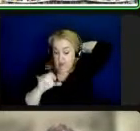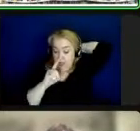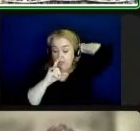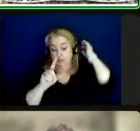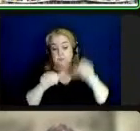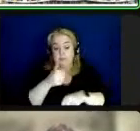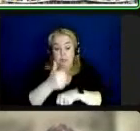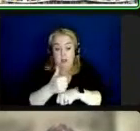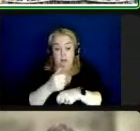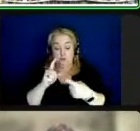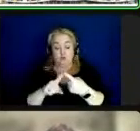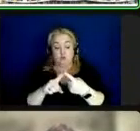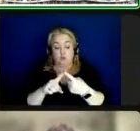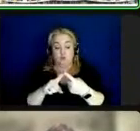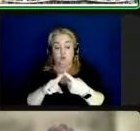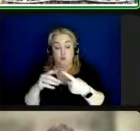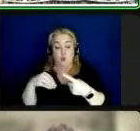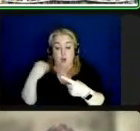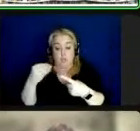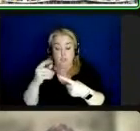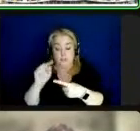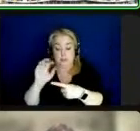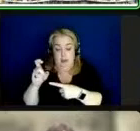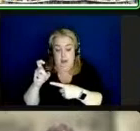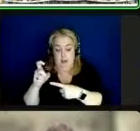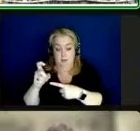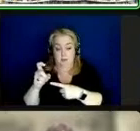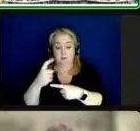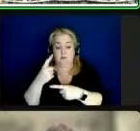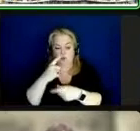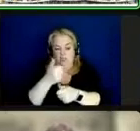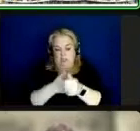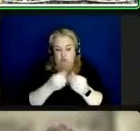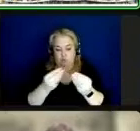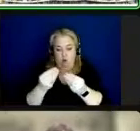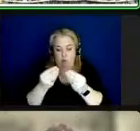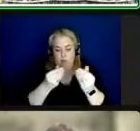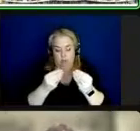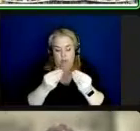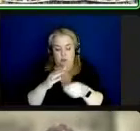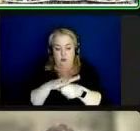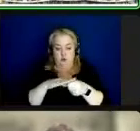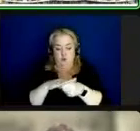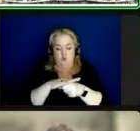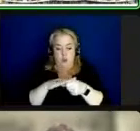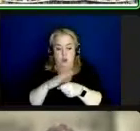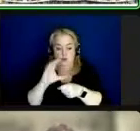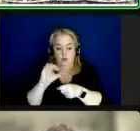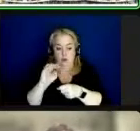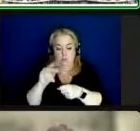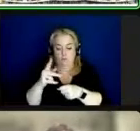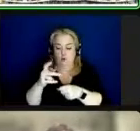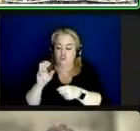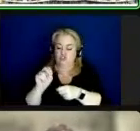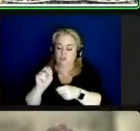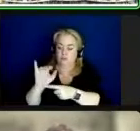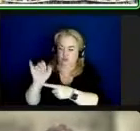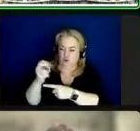LEVY WHICH IS NO SMALL FEAT WITH EVERY SINGLE PROPERTY. THE REVENUE MODEL IS SET UP TO